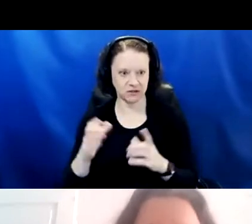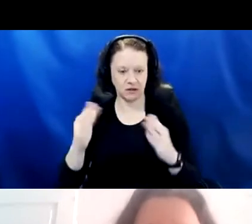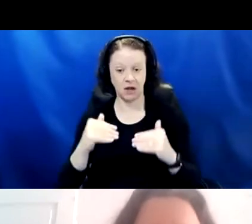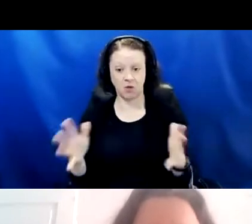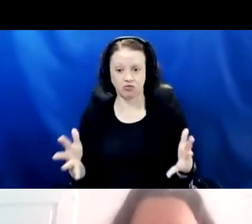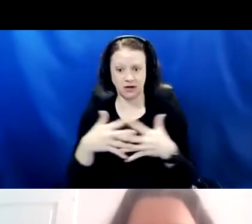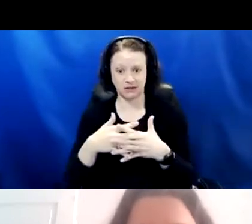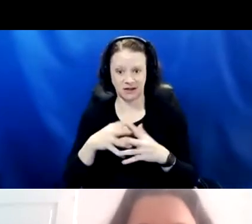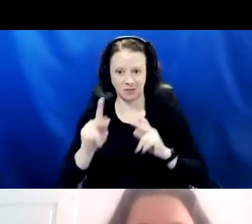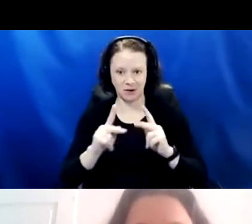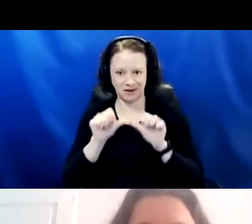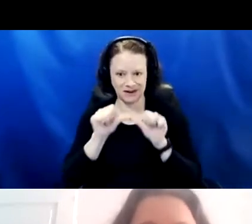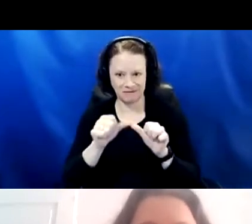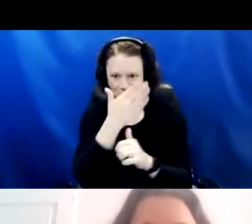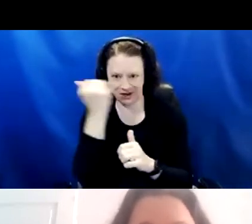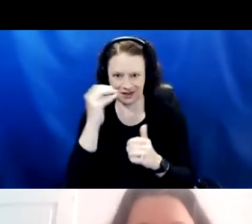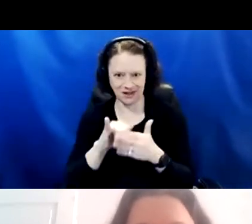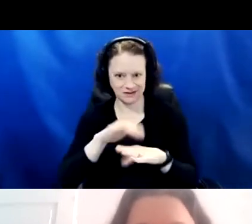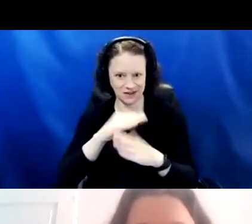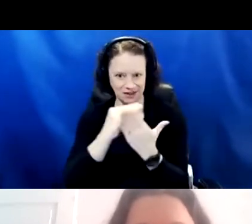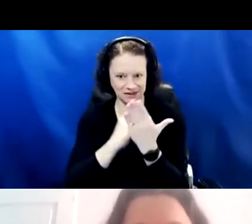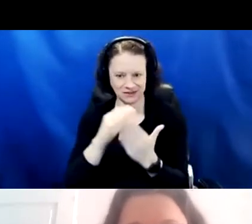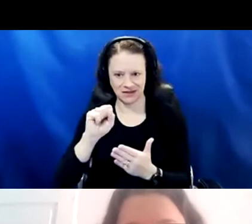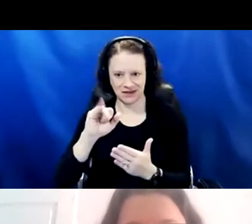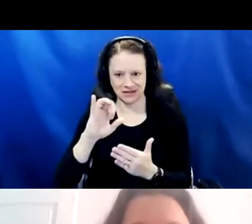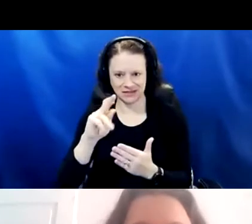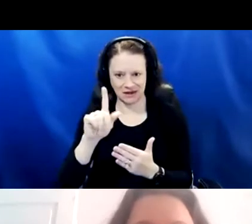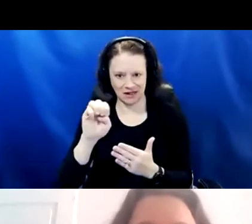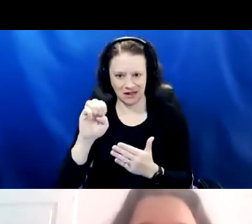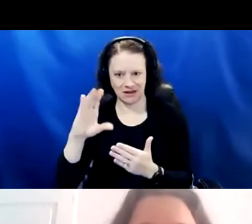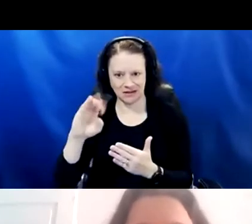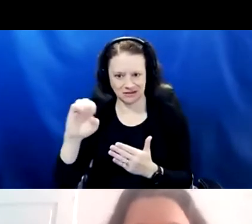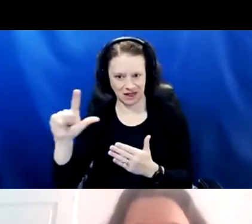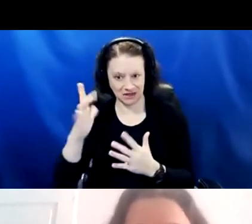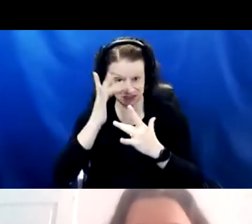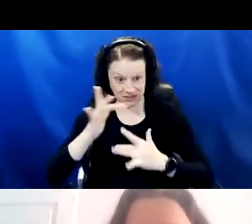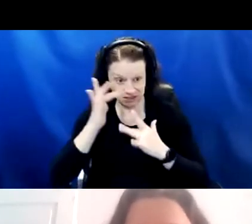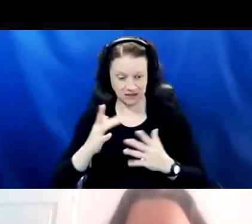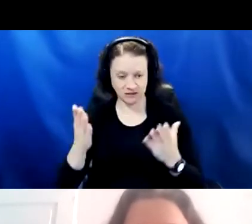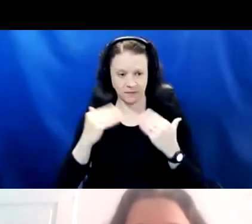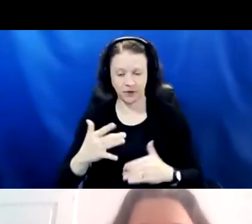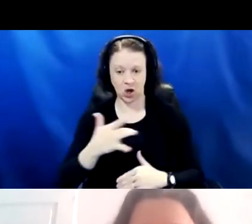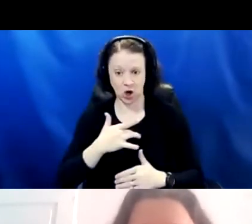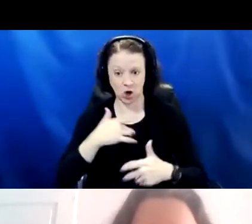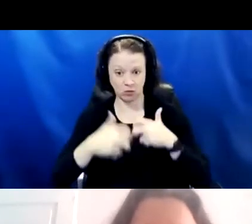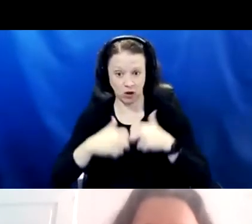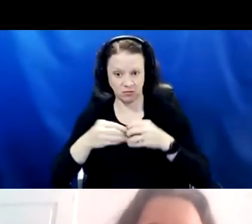that's on the list, sickle cell disease, heart conditions, and there's a list of some examples,